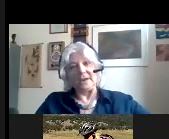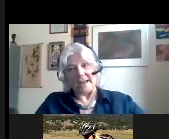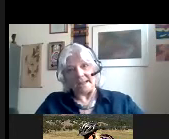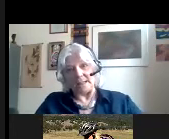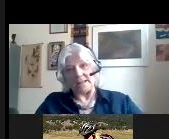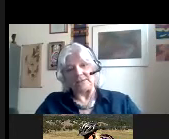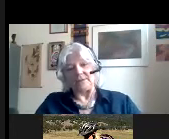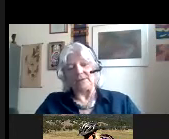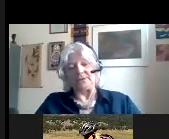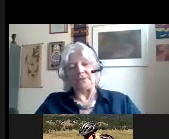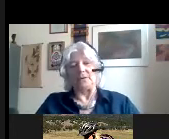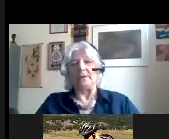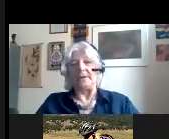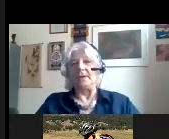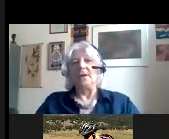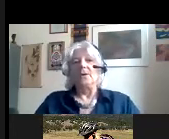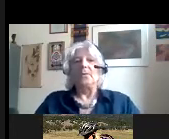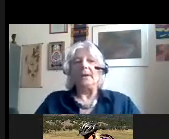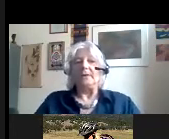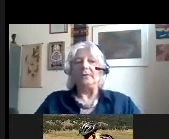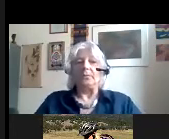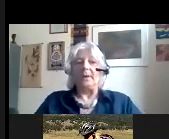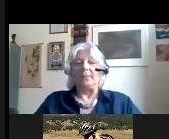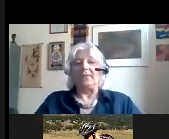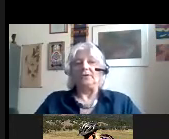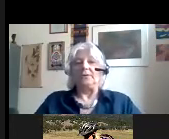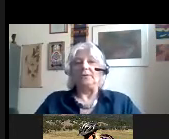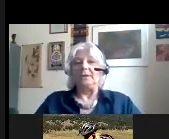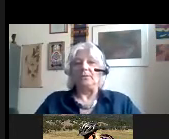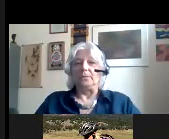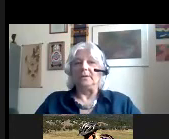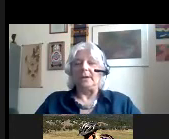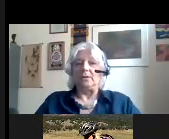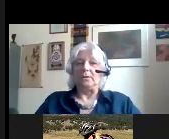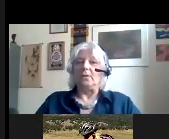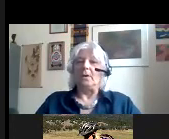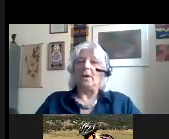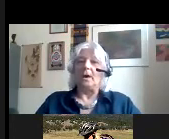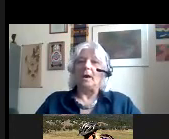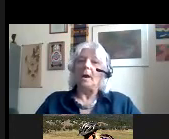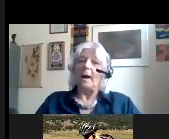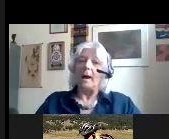collectively, and historically, we as rehab professionals need to really take a look at our